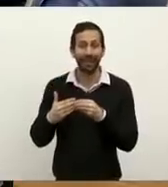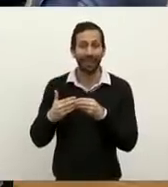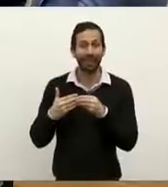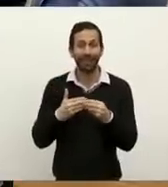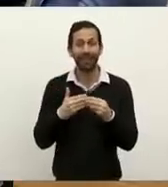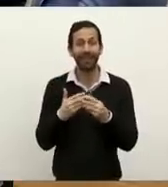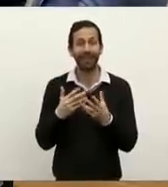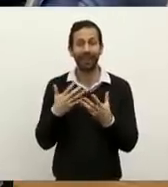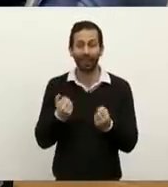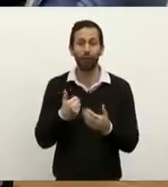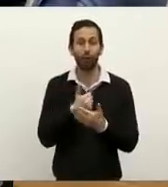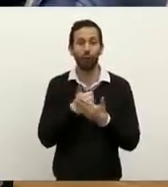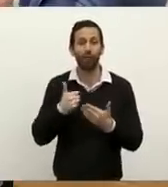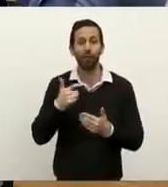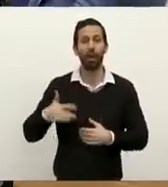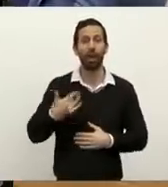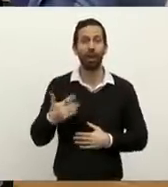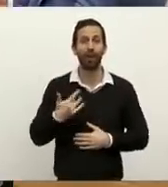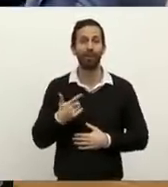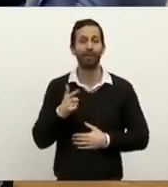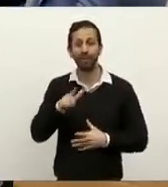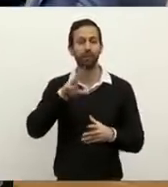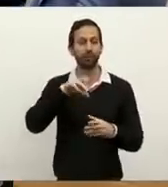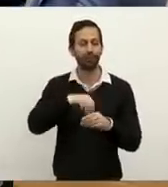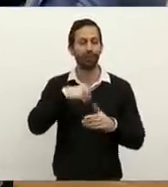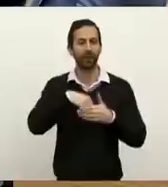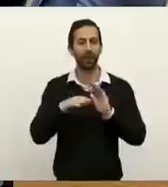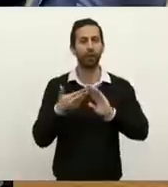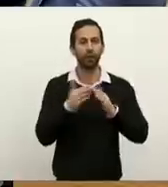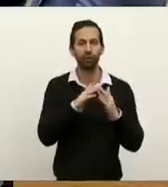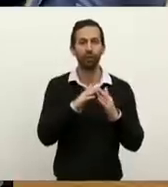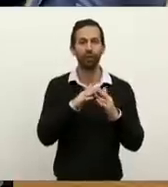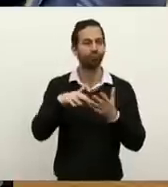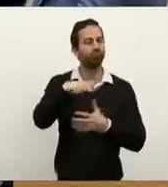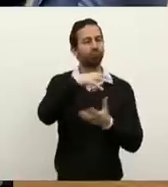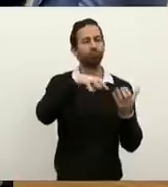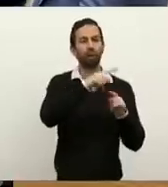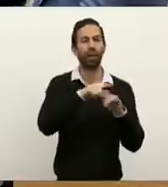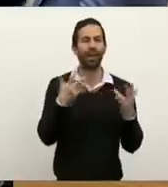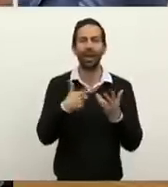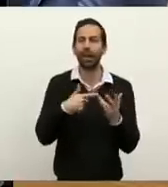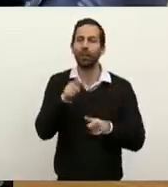and an ordinary life is in the community as part of the community like any other citizen.